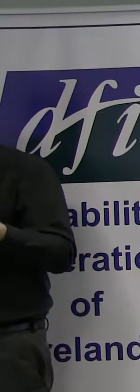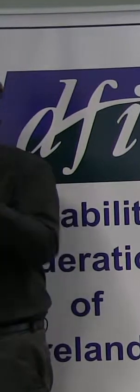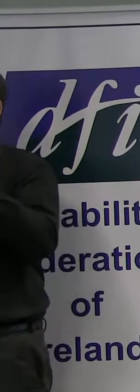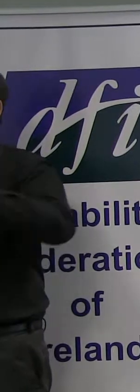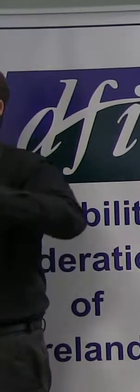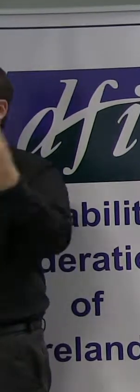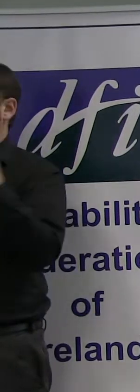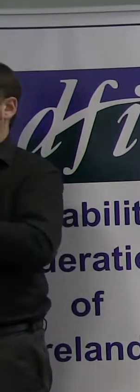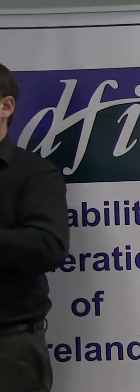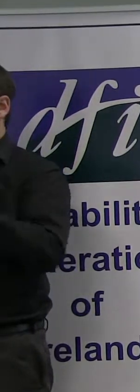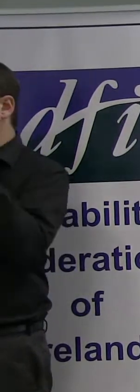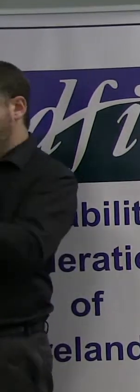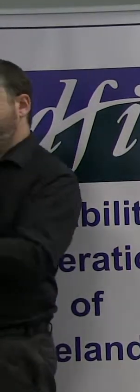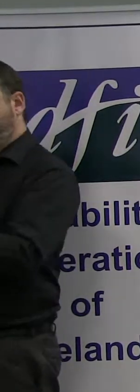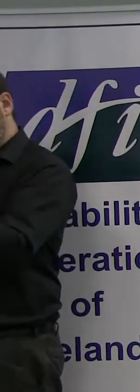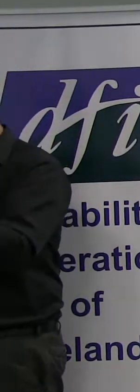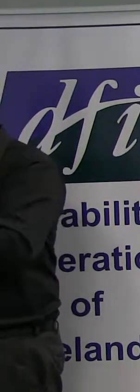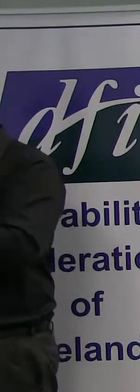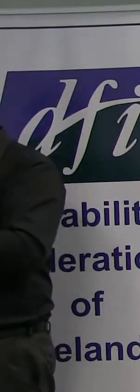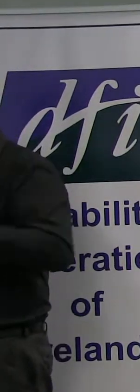Irish charity that they can have confidence to give their time or give